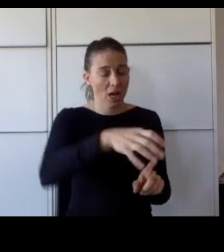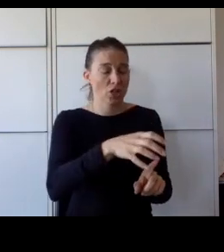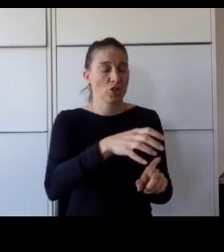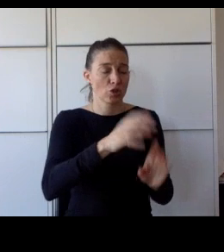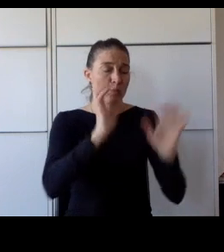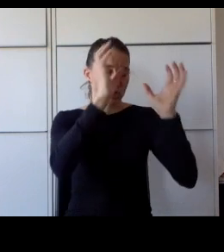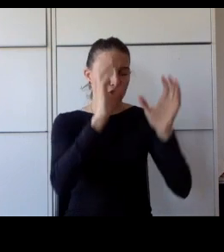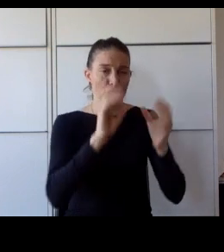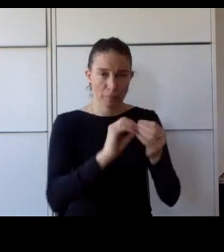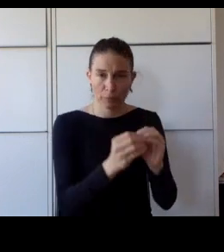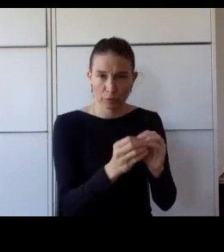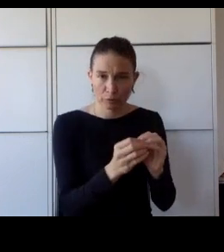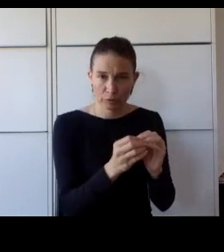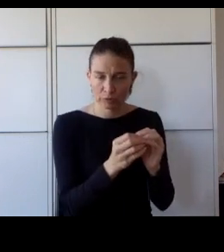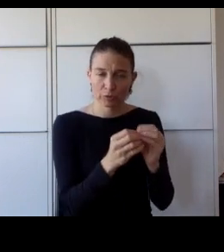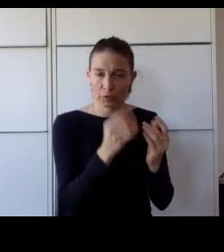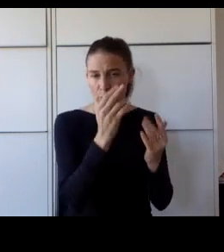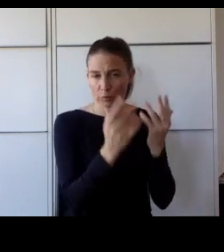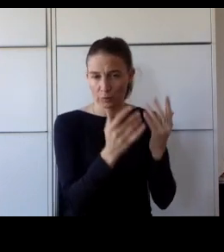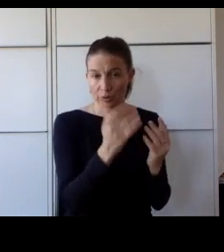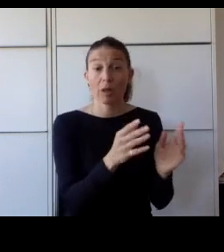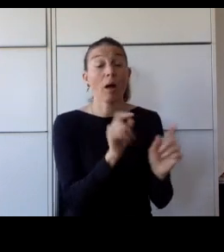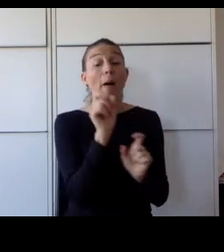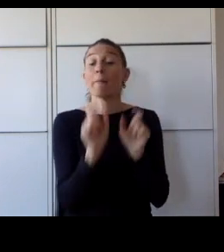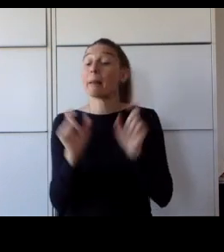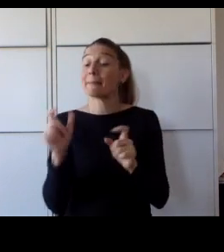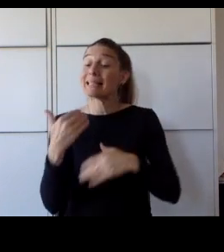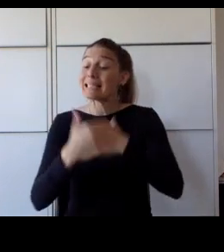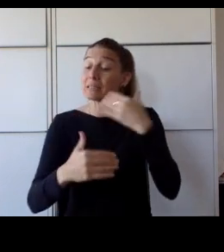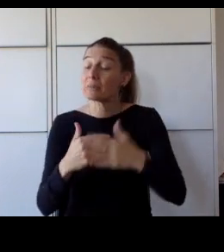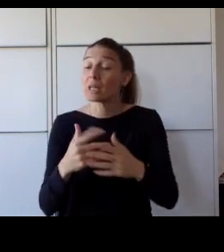And when persons with disabilities travel between different EU countries